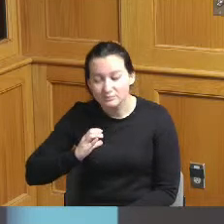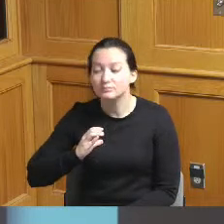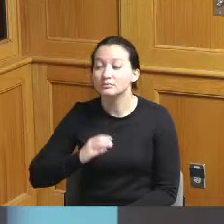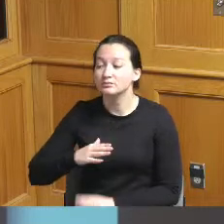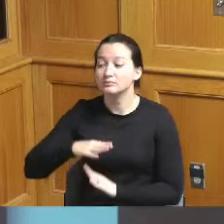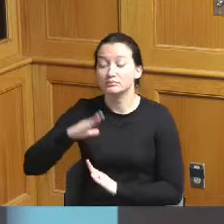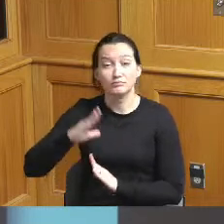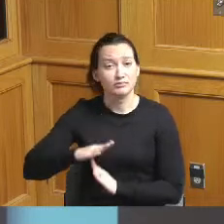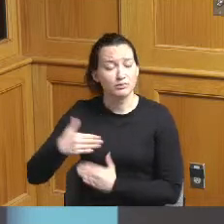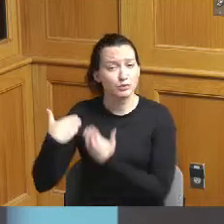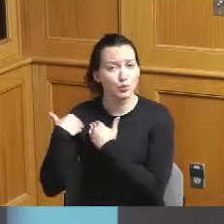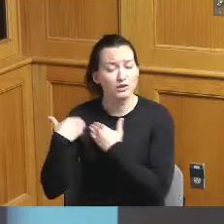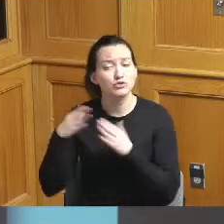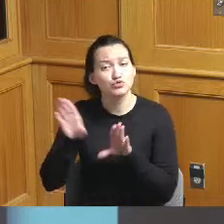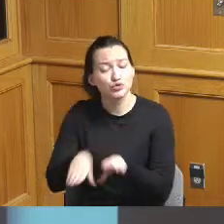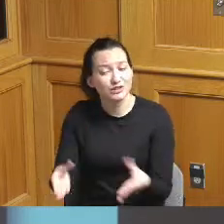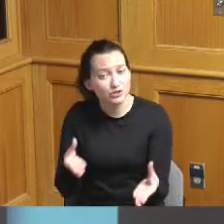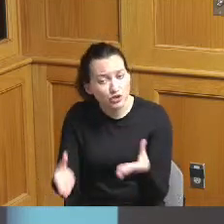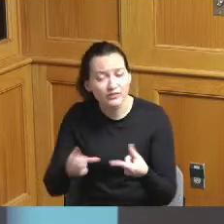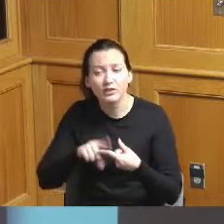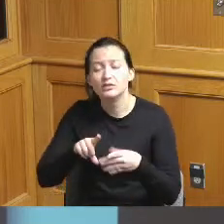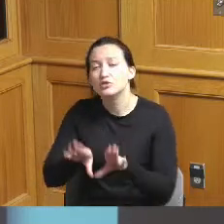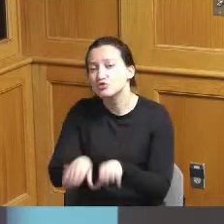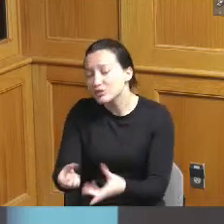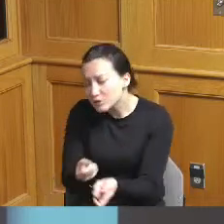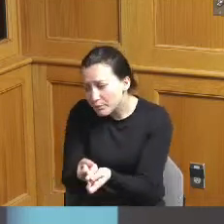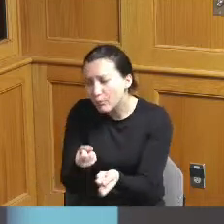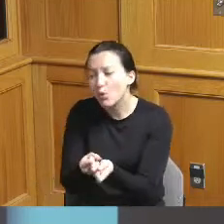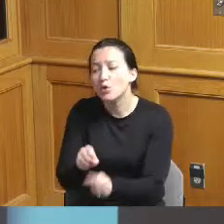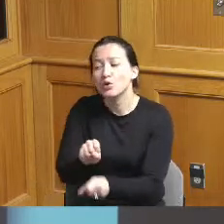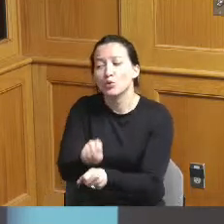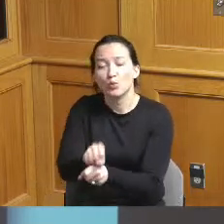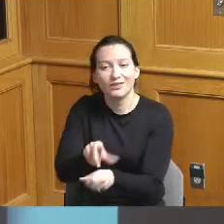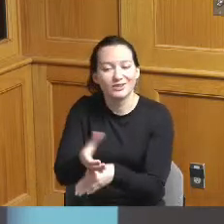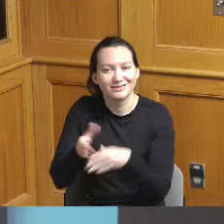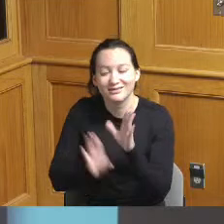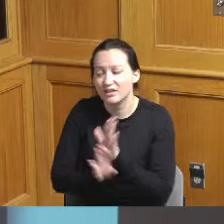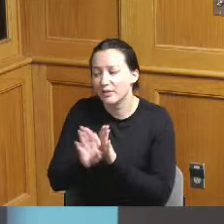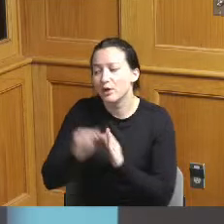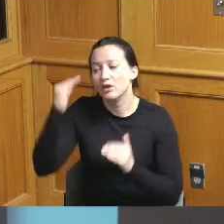major duties include Children's Services child support Workforce Development Adult Protective